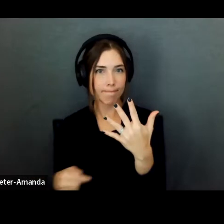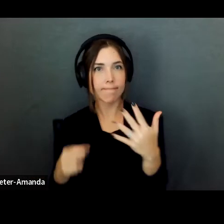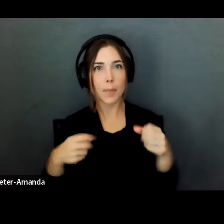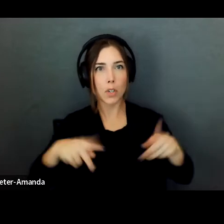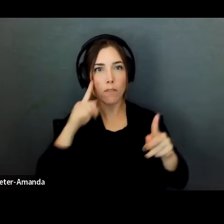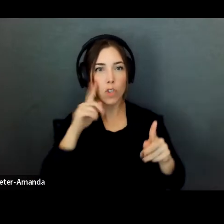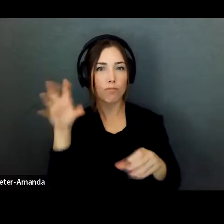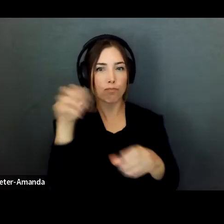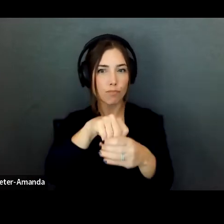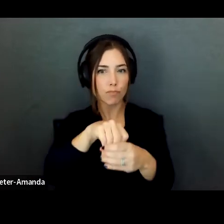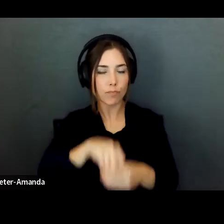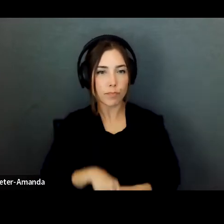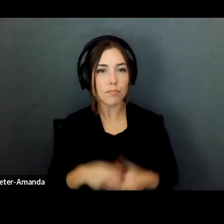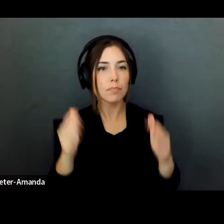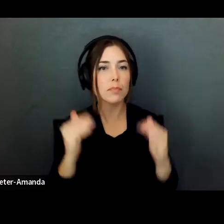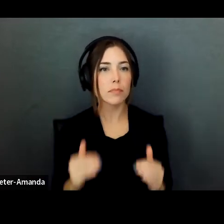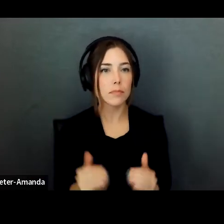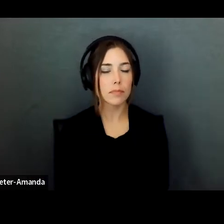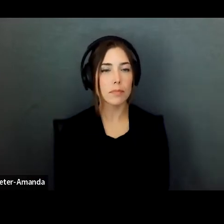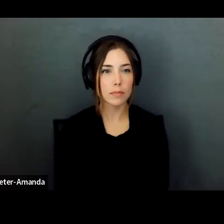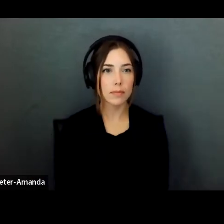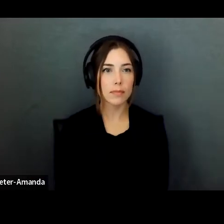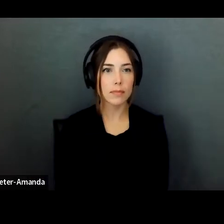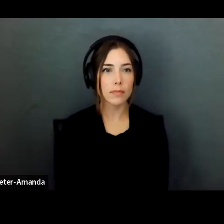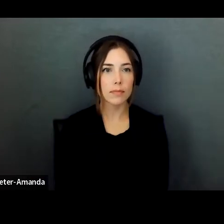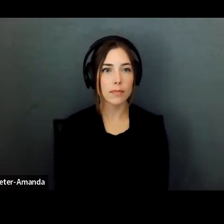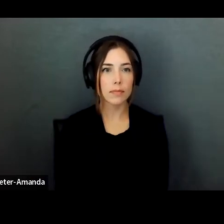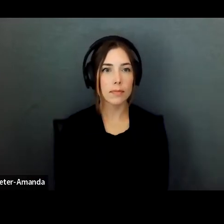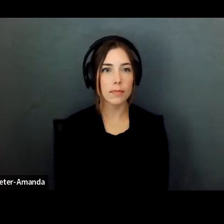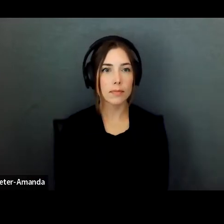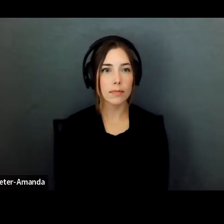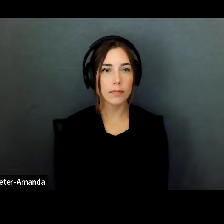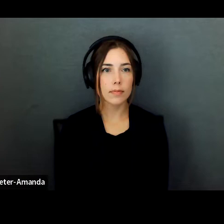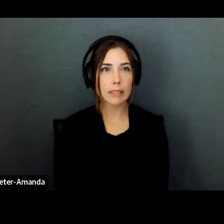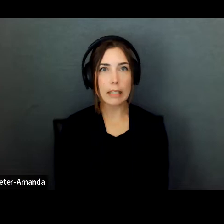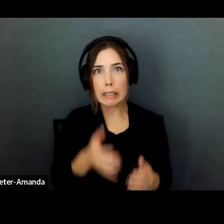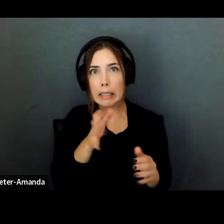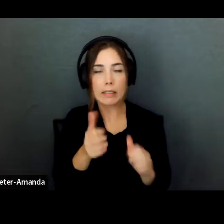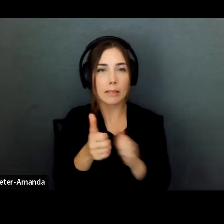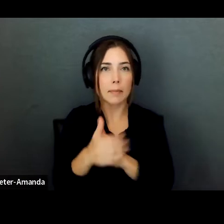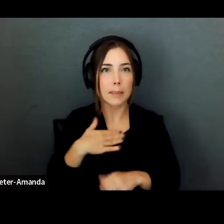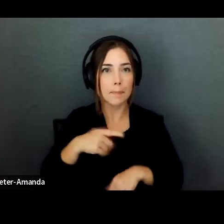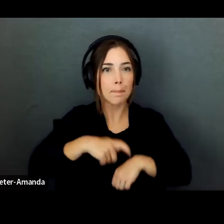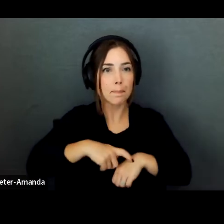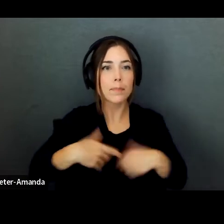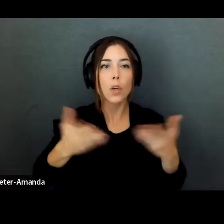Next slide, please. So when we say stakeholders who do we mean?